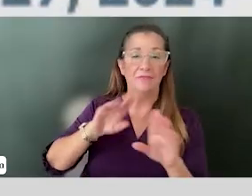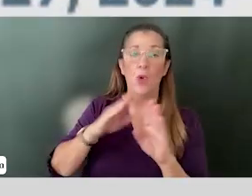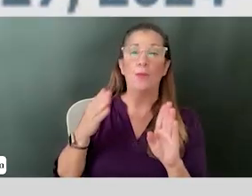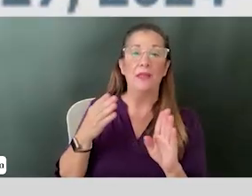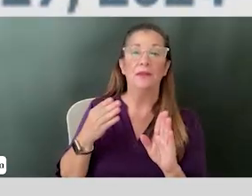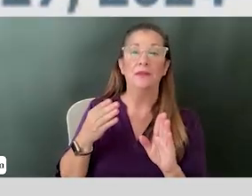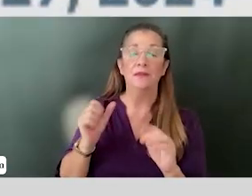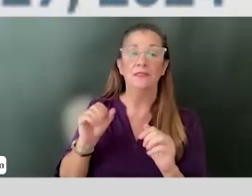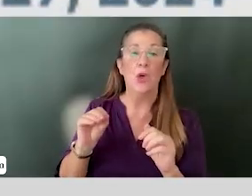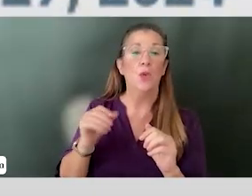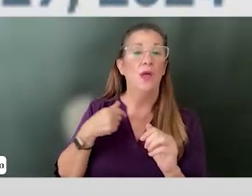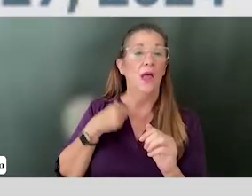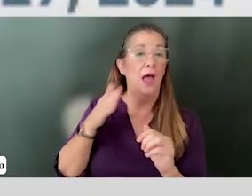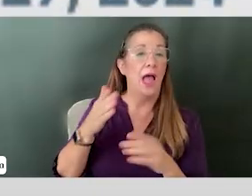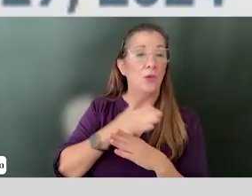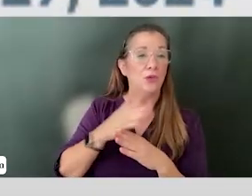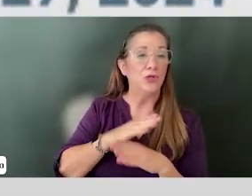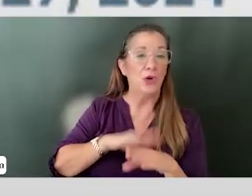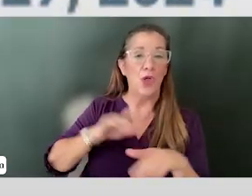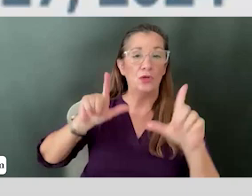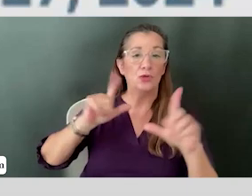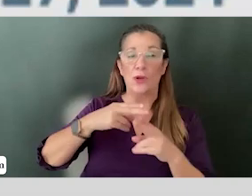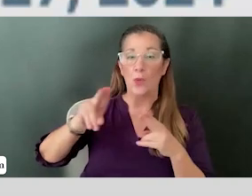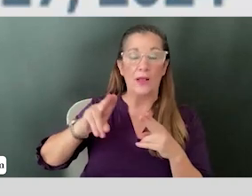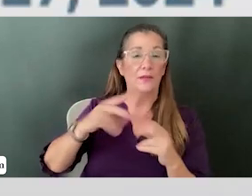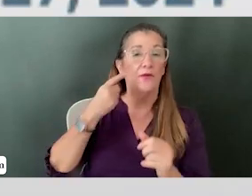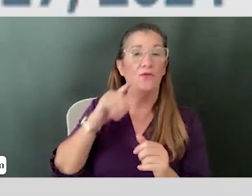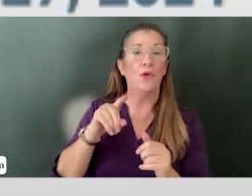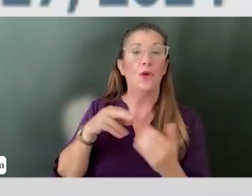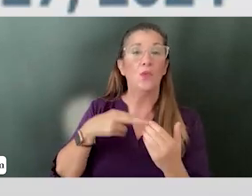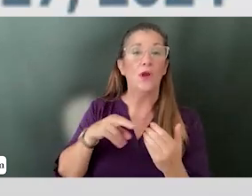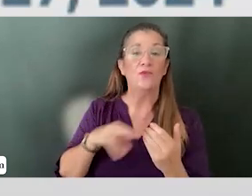So I will share that on the screen real quick just for reference. Craig: Thank you, thank you.